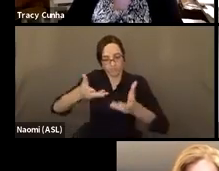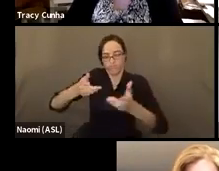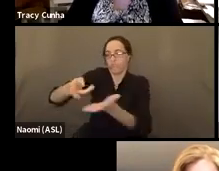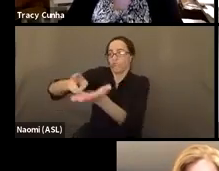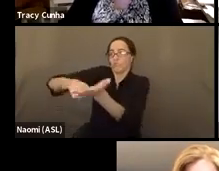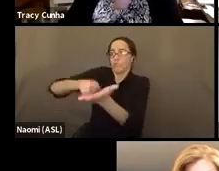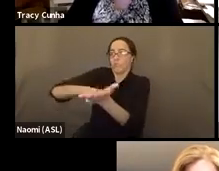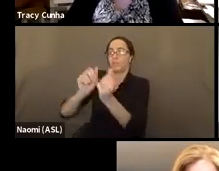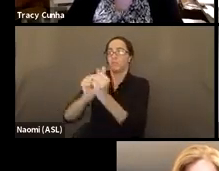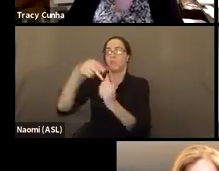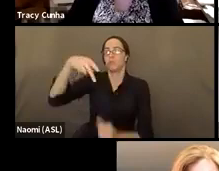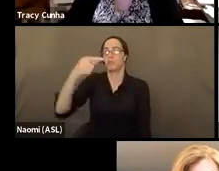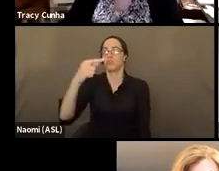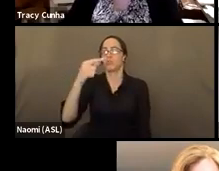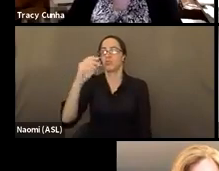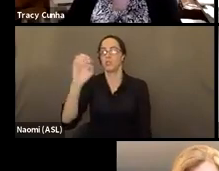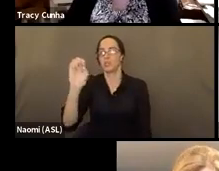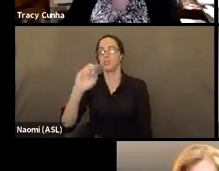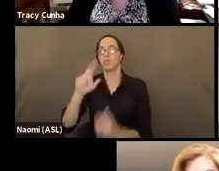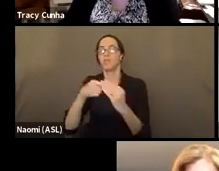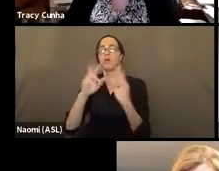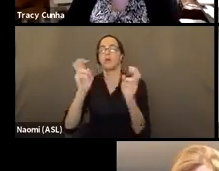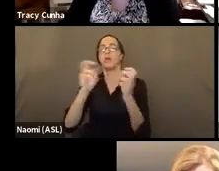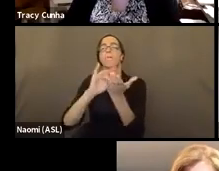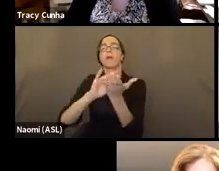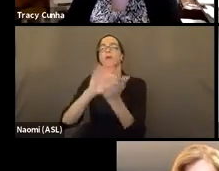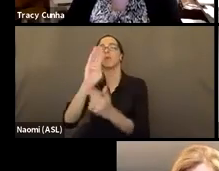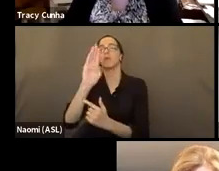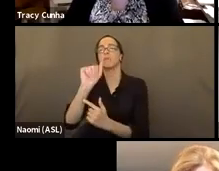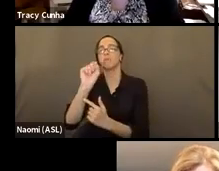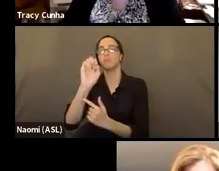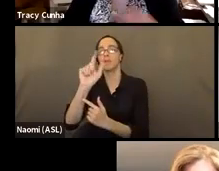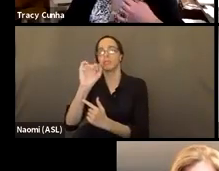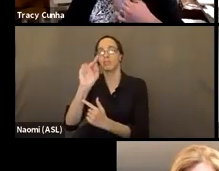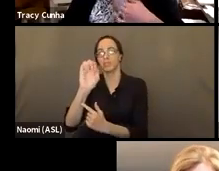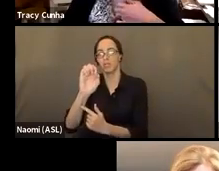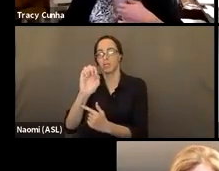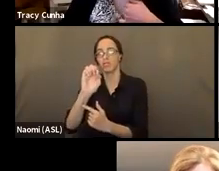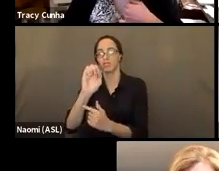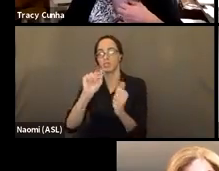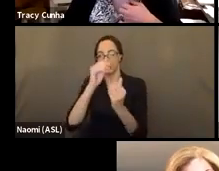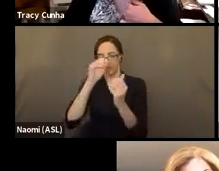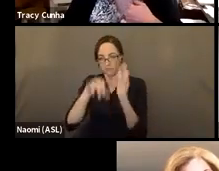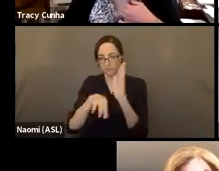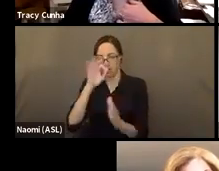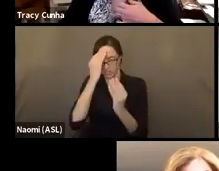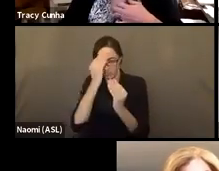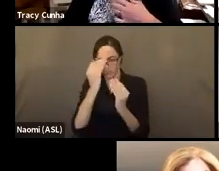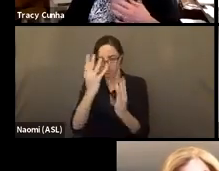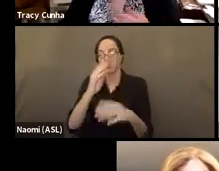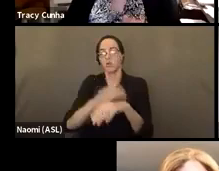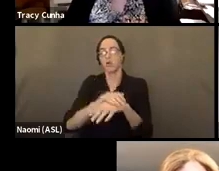find that resource online um on the pgme website or call their office but there's a forum that you